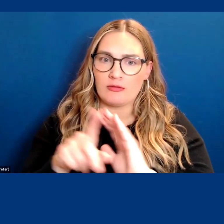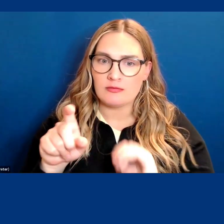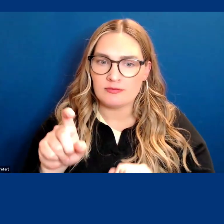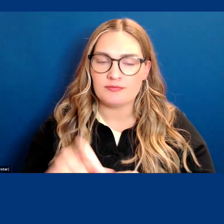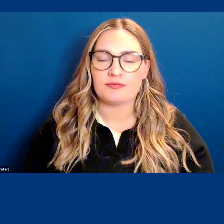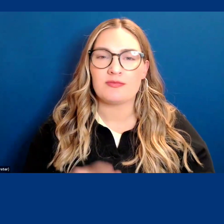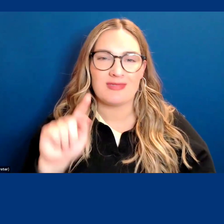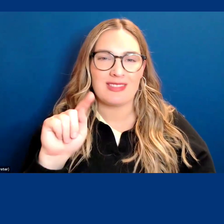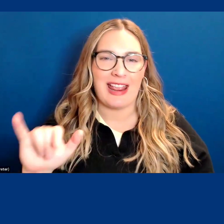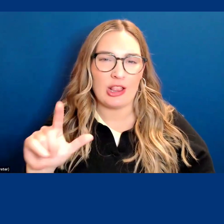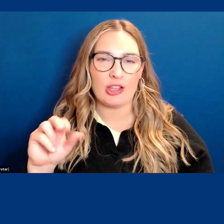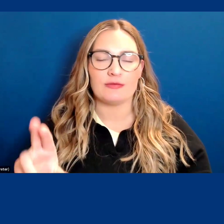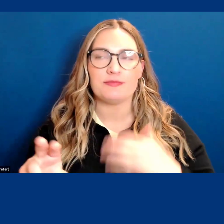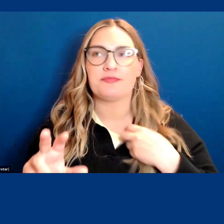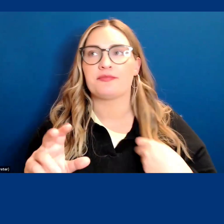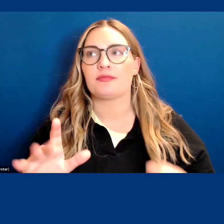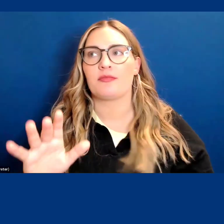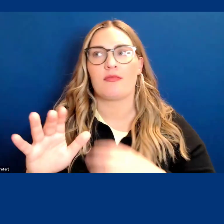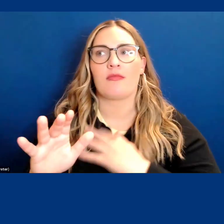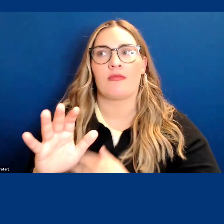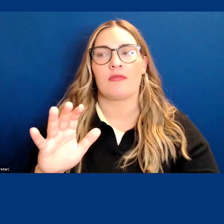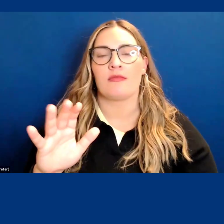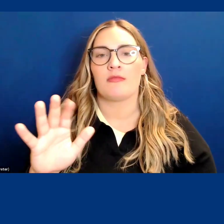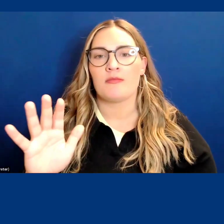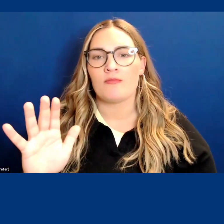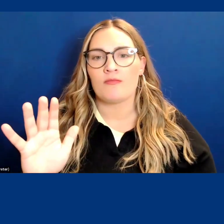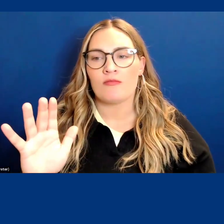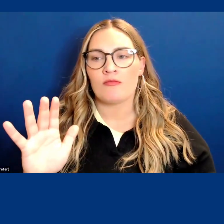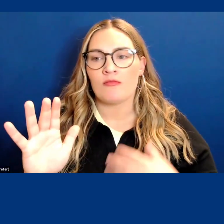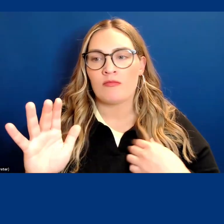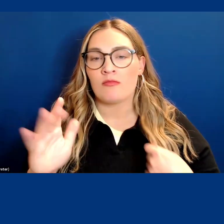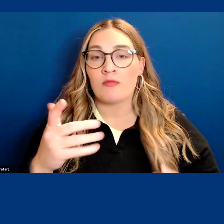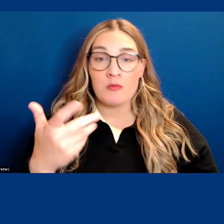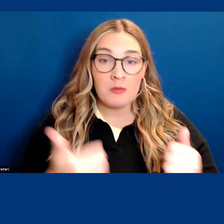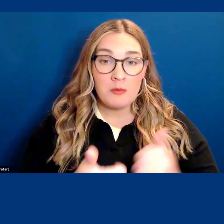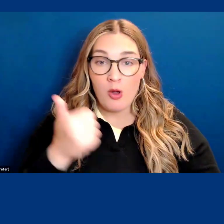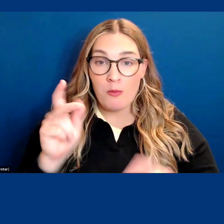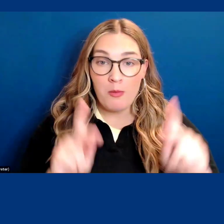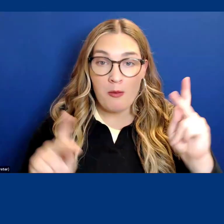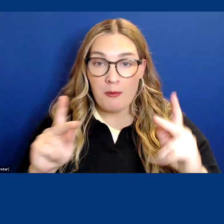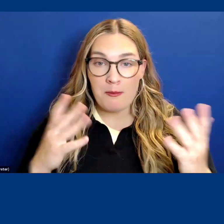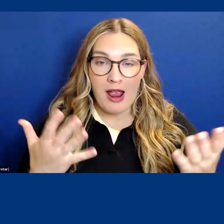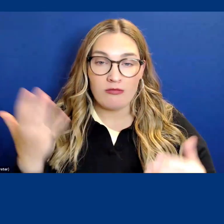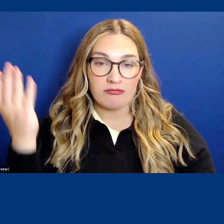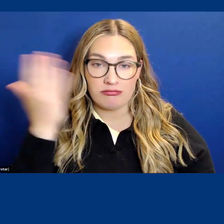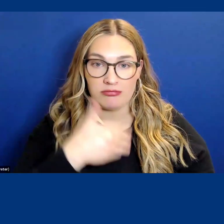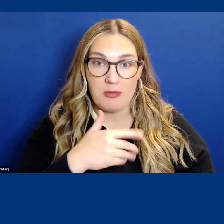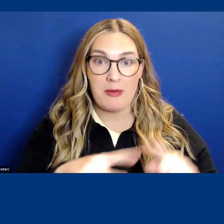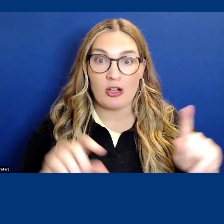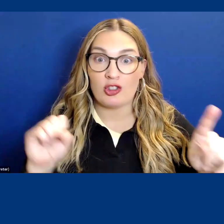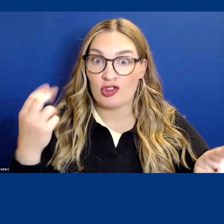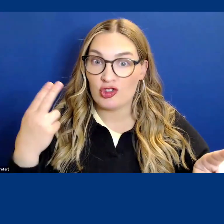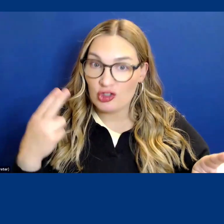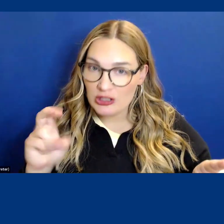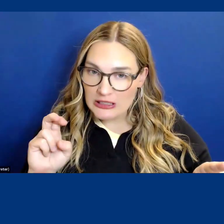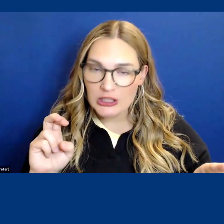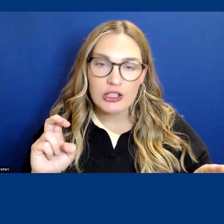Okay. Most people may overlook this, but she was a positive